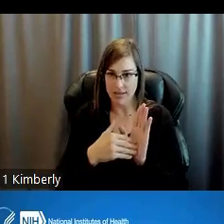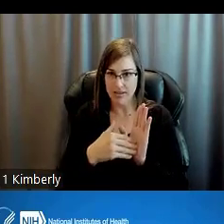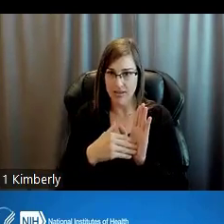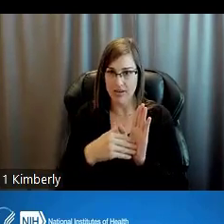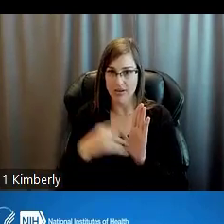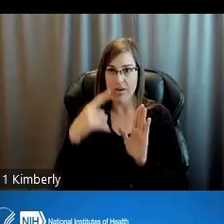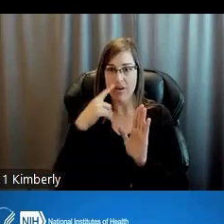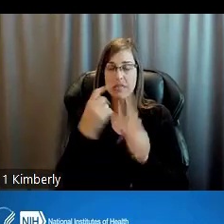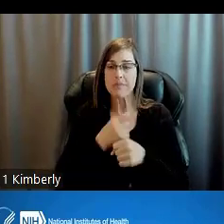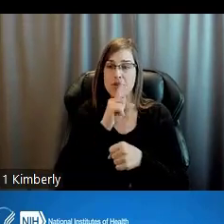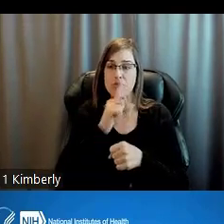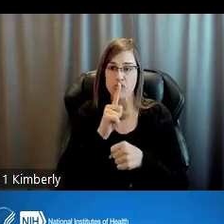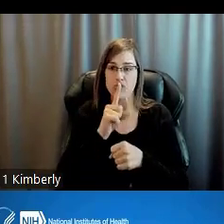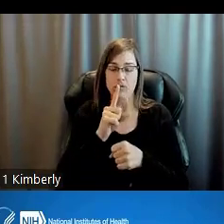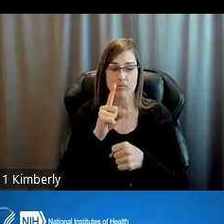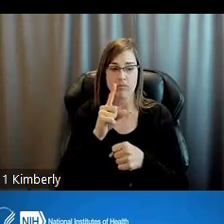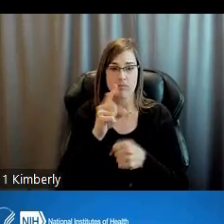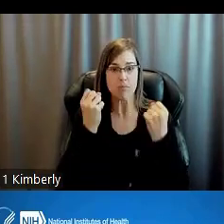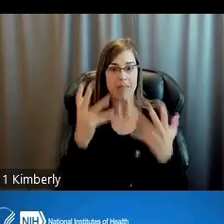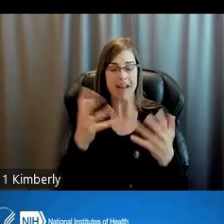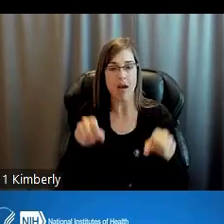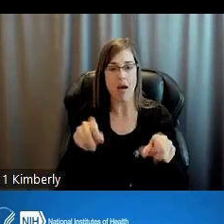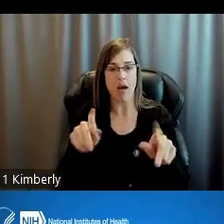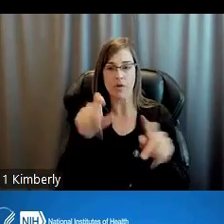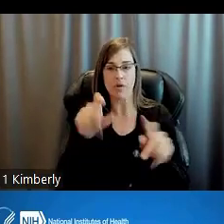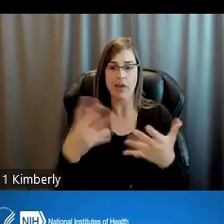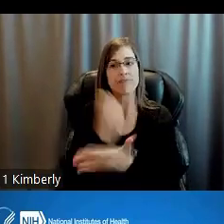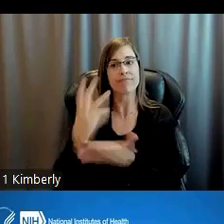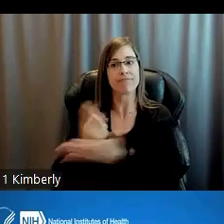to make sure that there are a lot of opportunities and that you can take advantage of them.